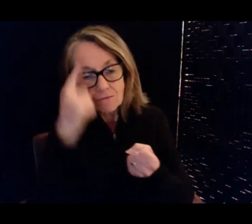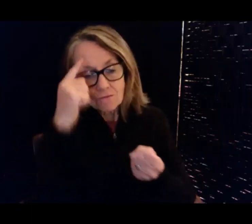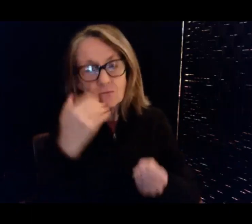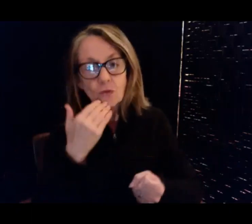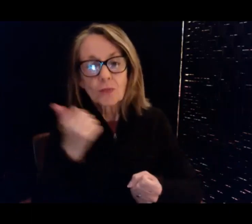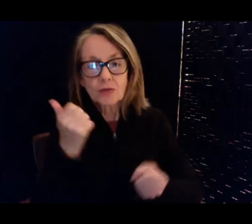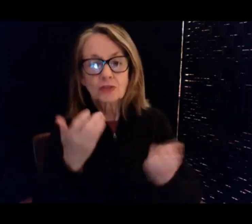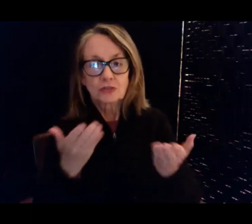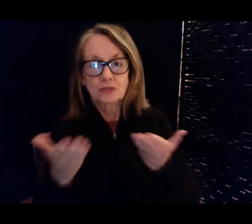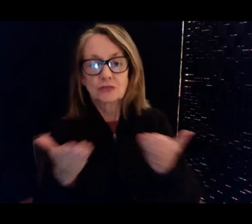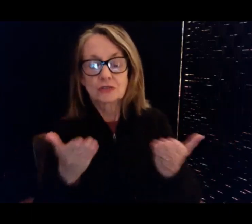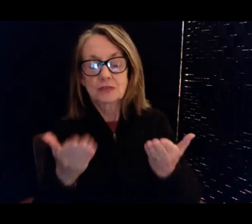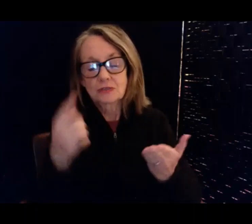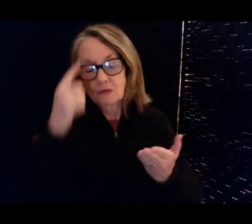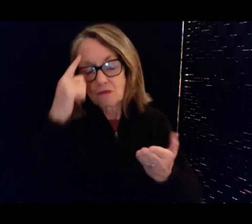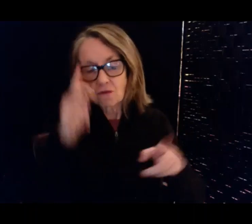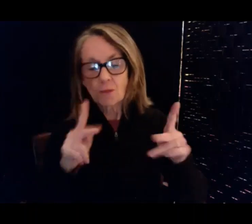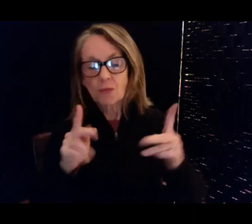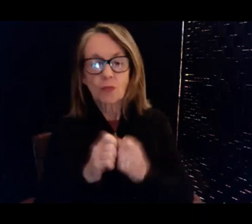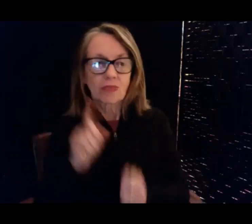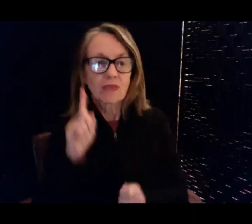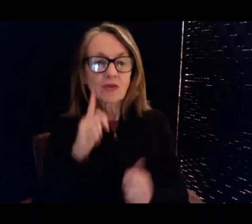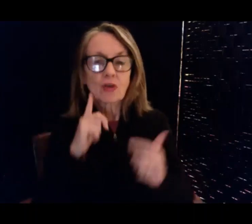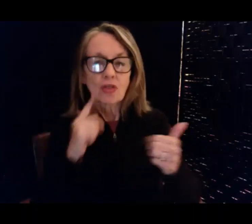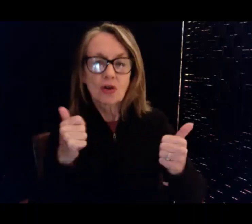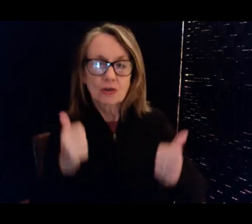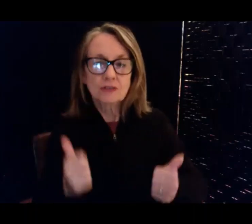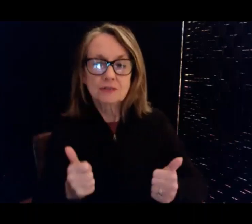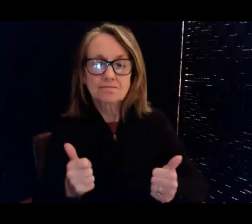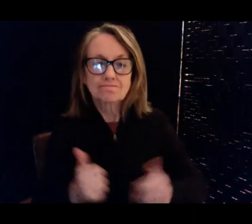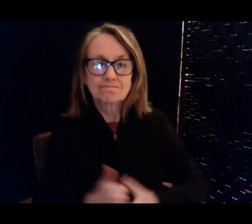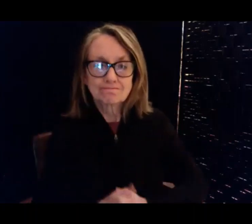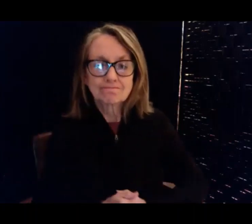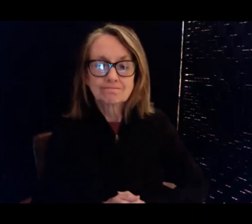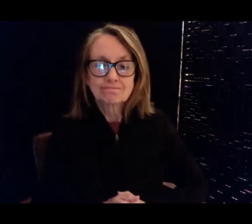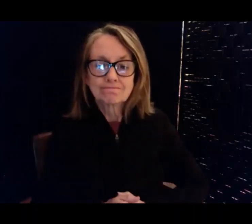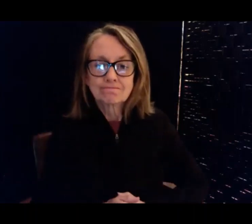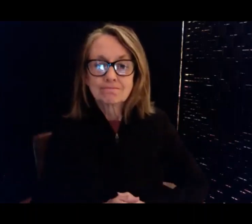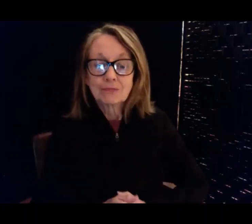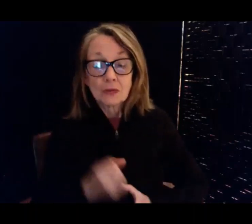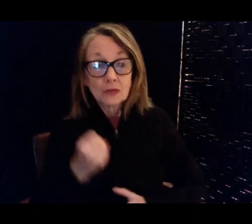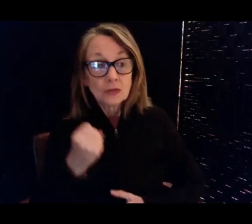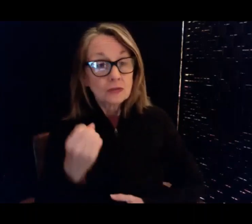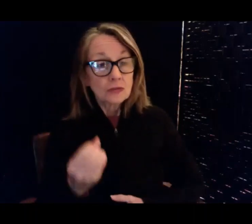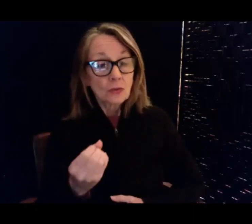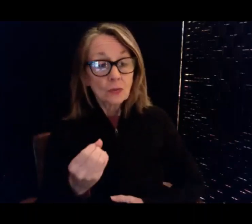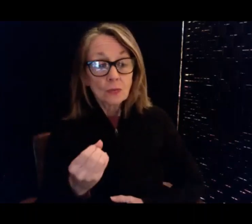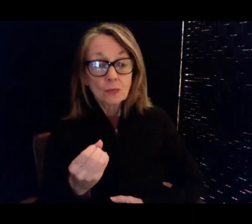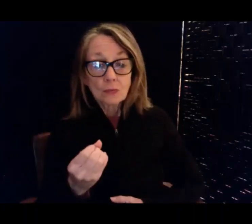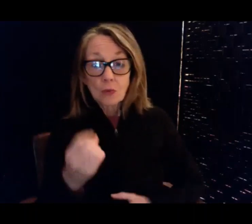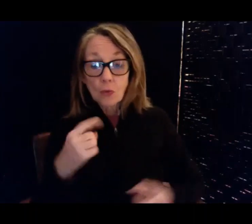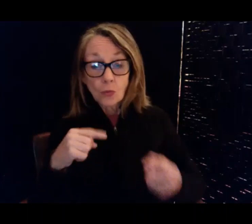people with hearing loss so when you come to this meeting